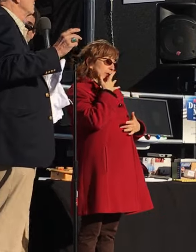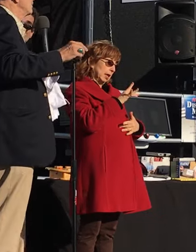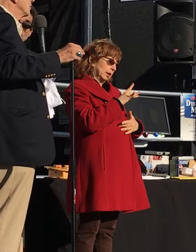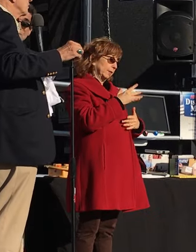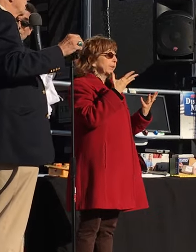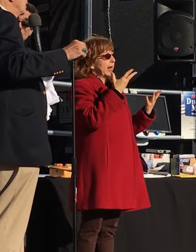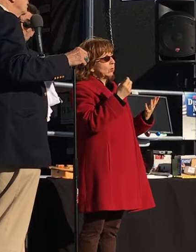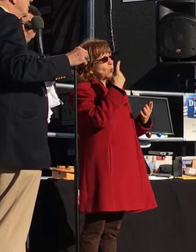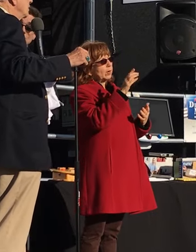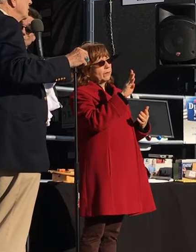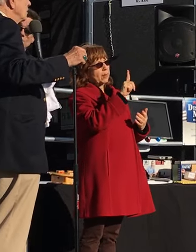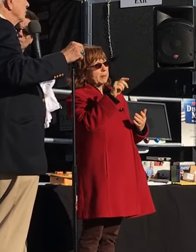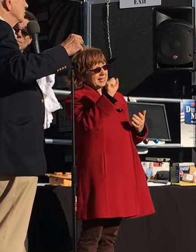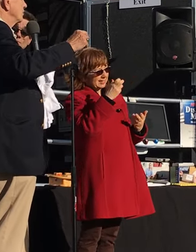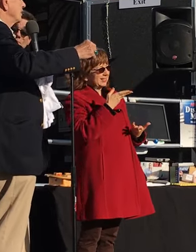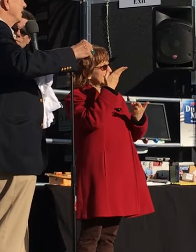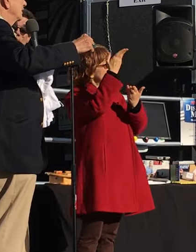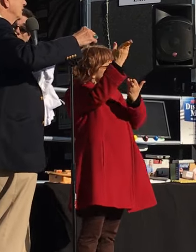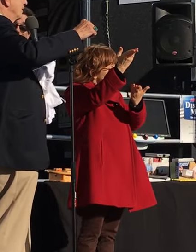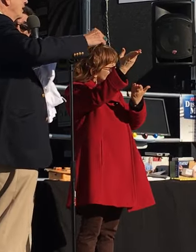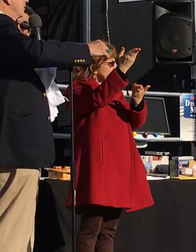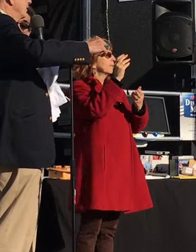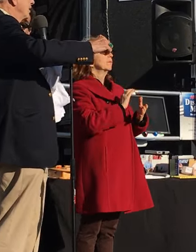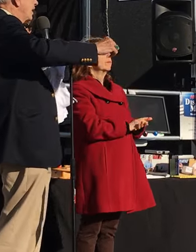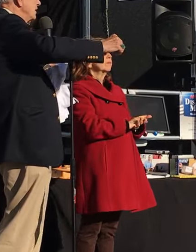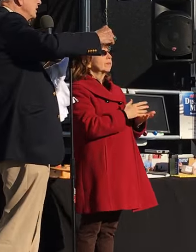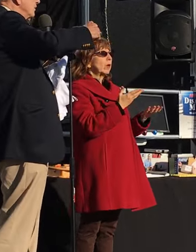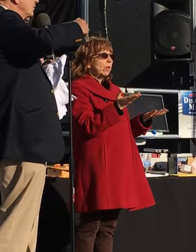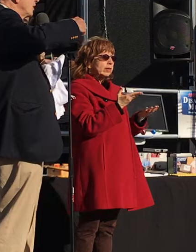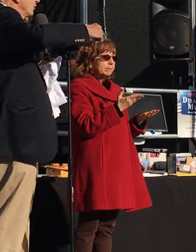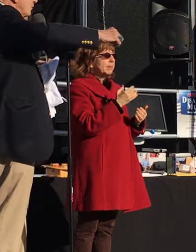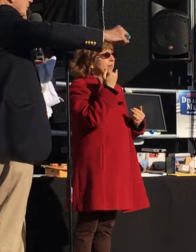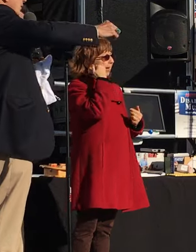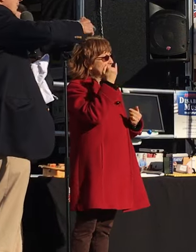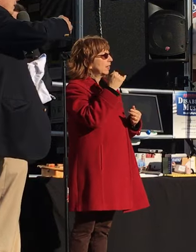the State legislature and one of the bills that I carried was to take the idea of the